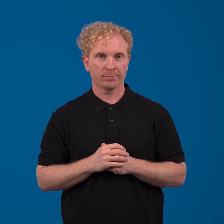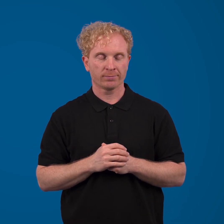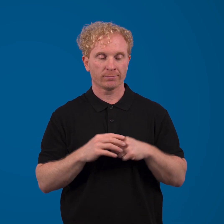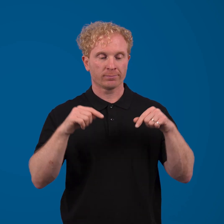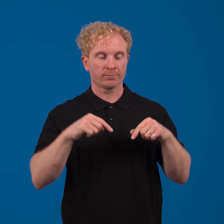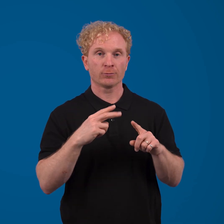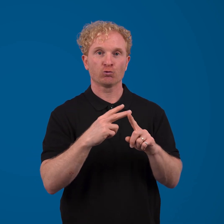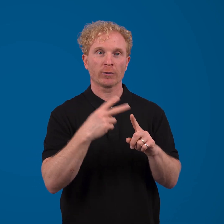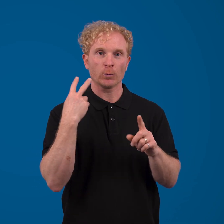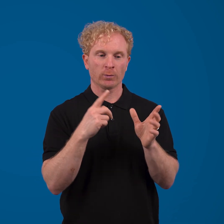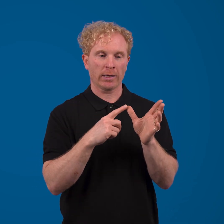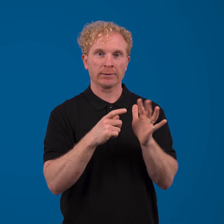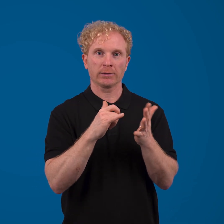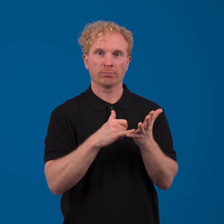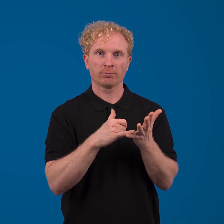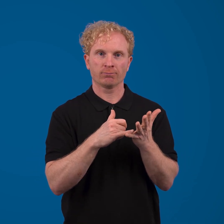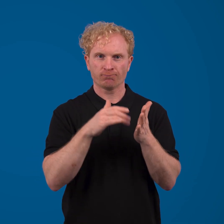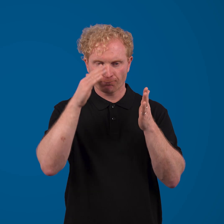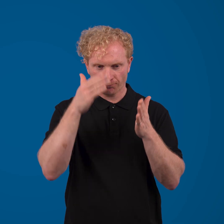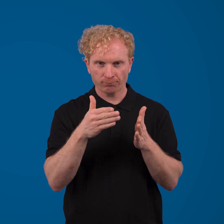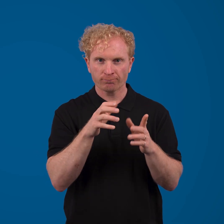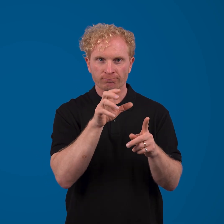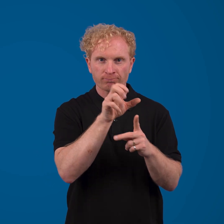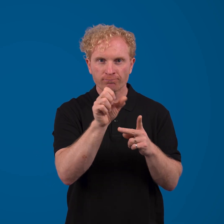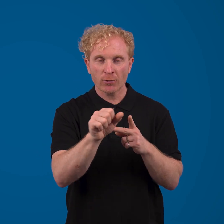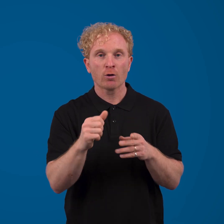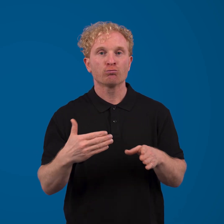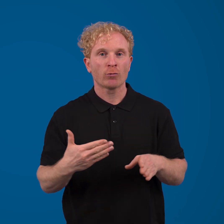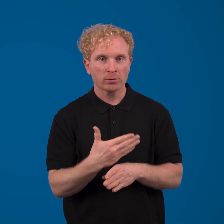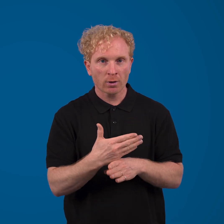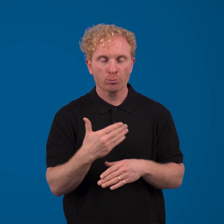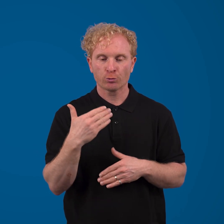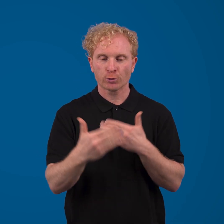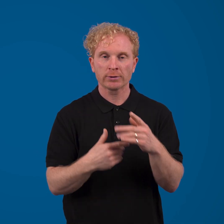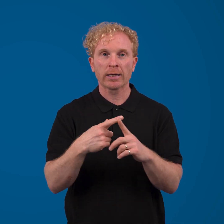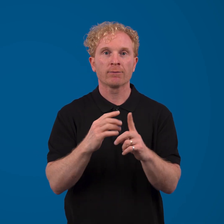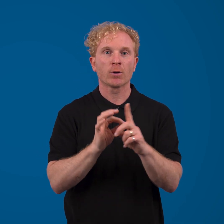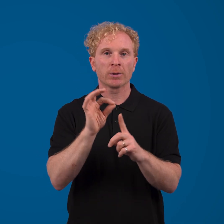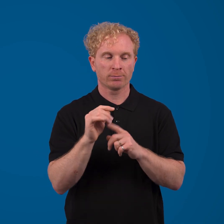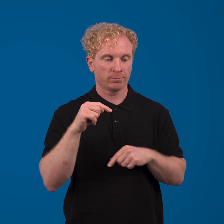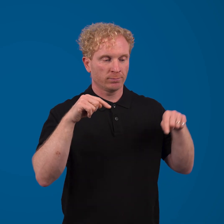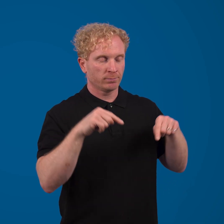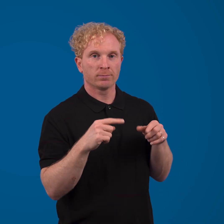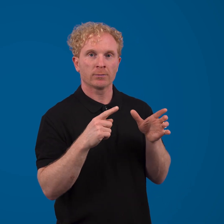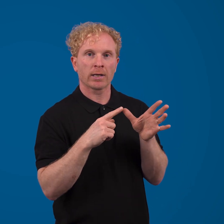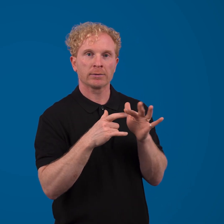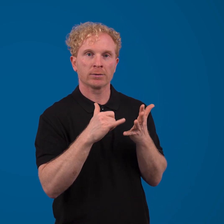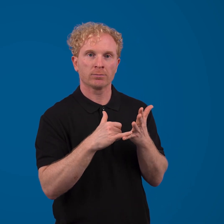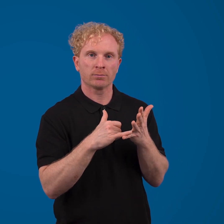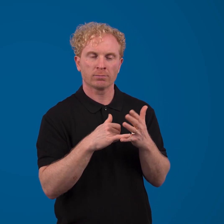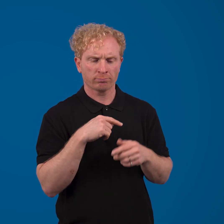The Review of ADS is focused on identifying practical, process improvements to ADS,